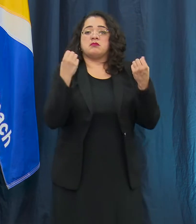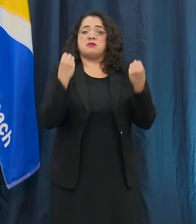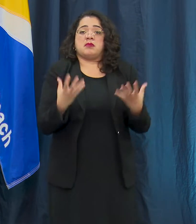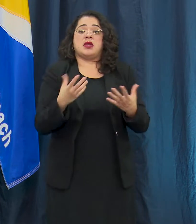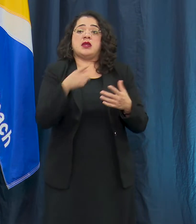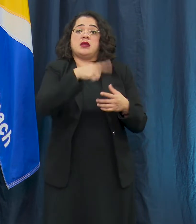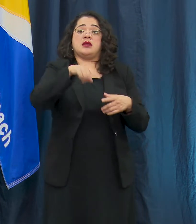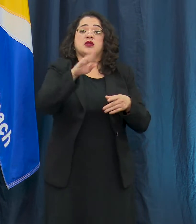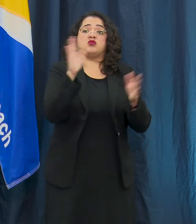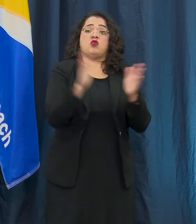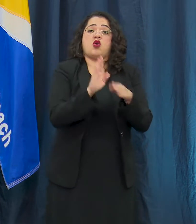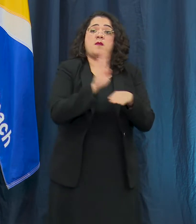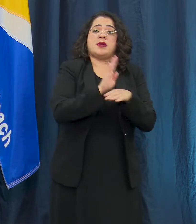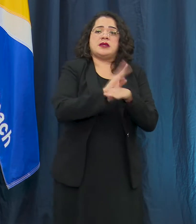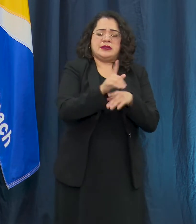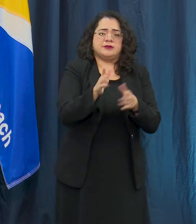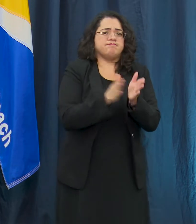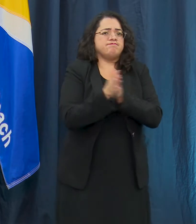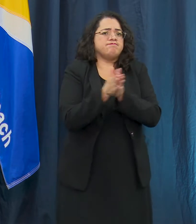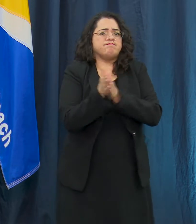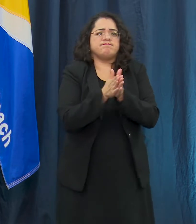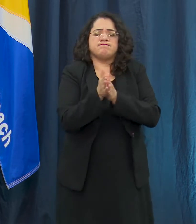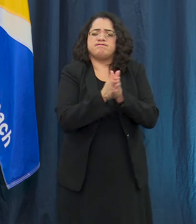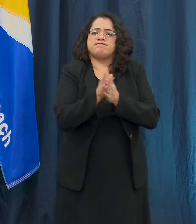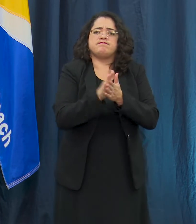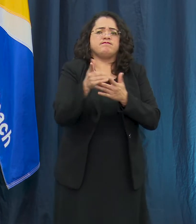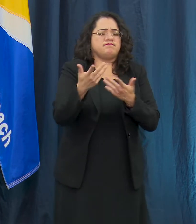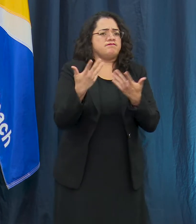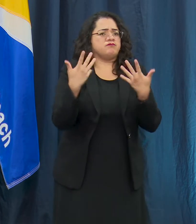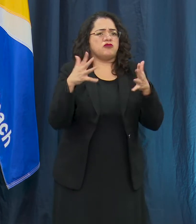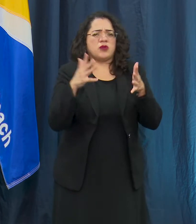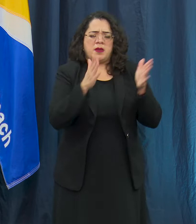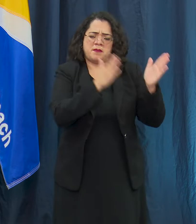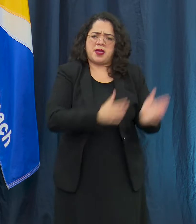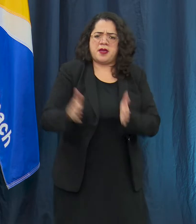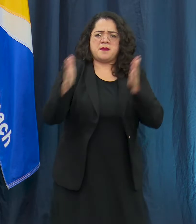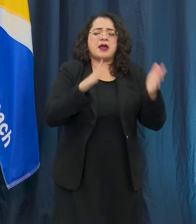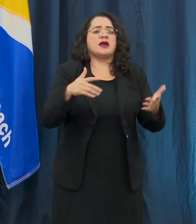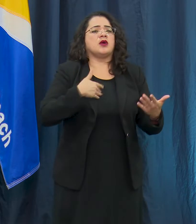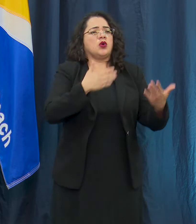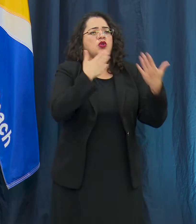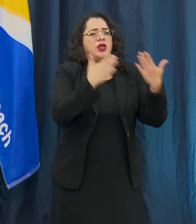congratulate them, I want to thank them for their incredible patience, and